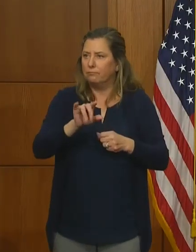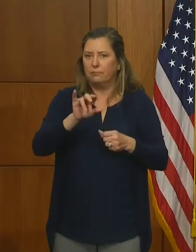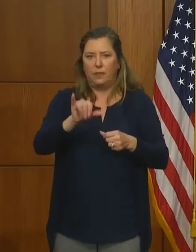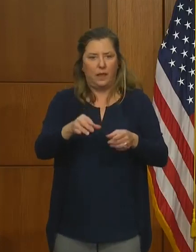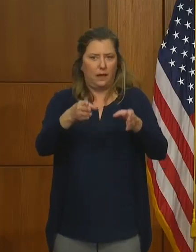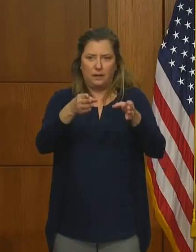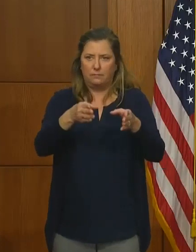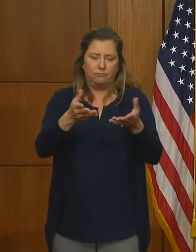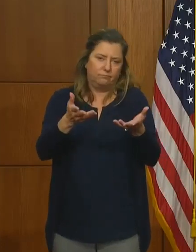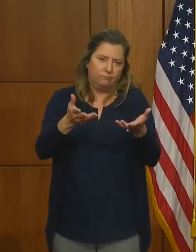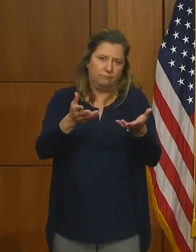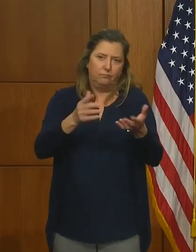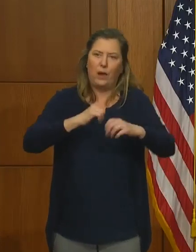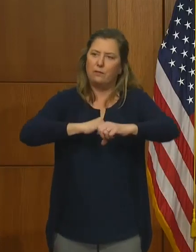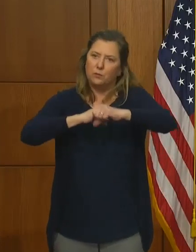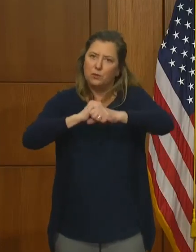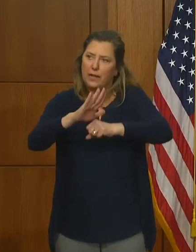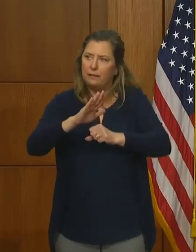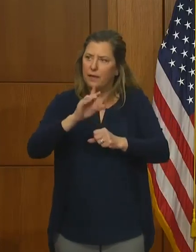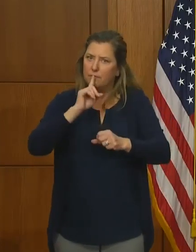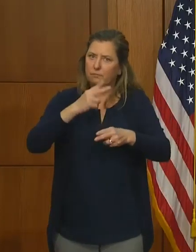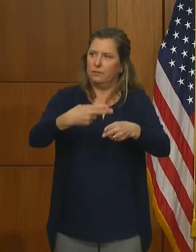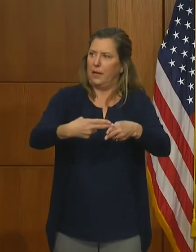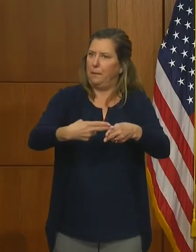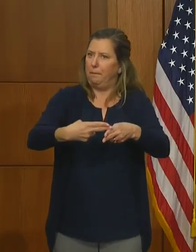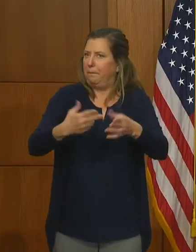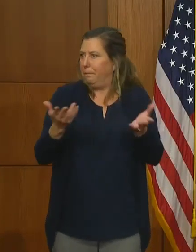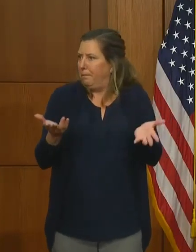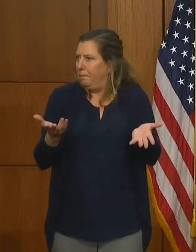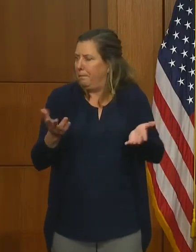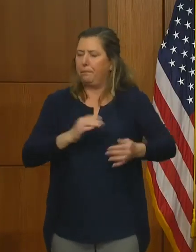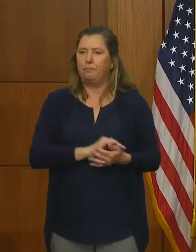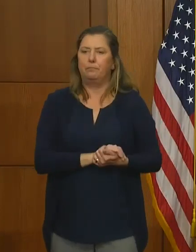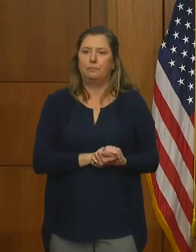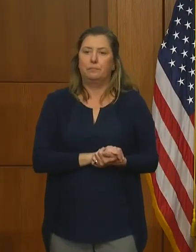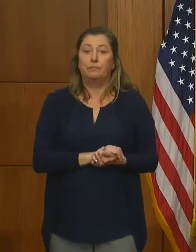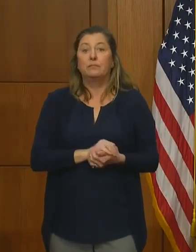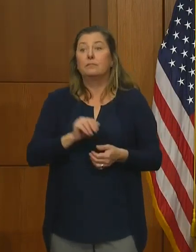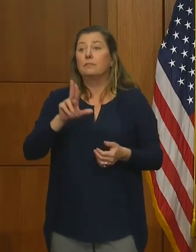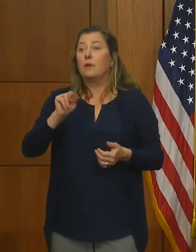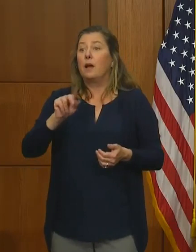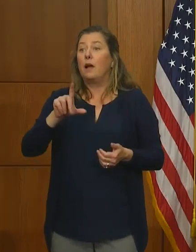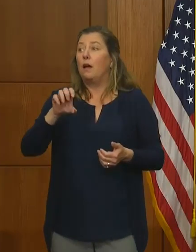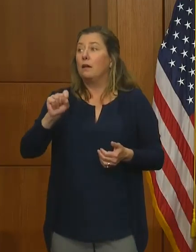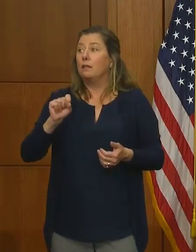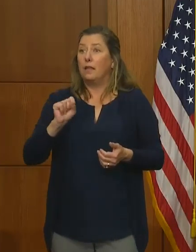TO NOT- REVEALED- THE UP TO